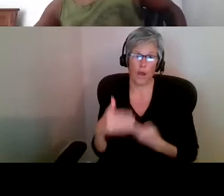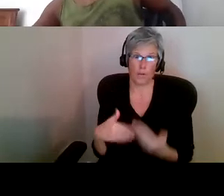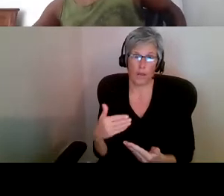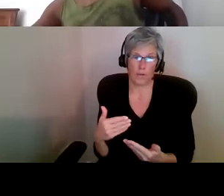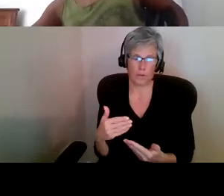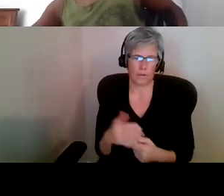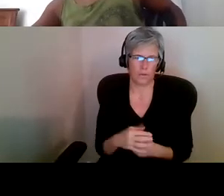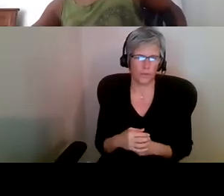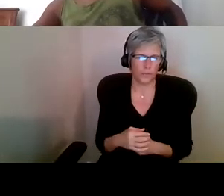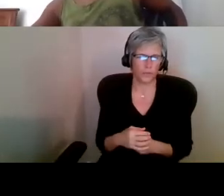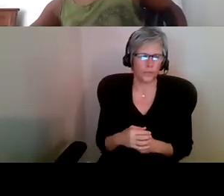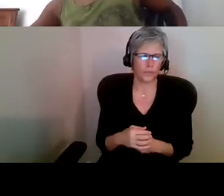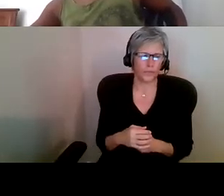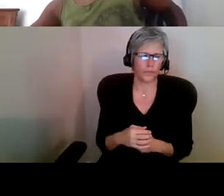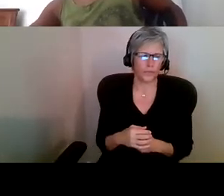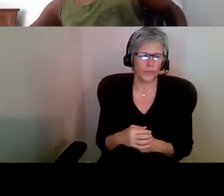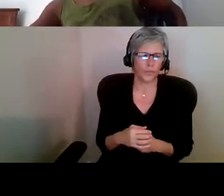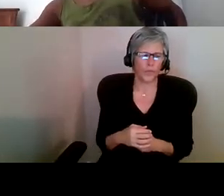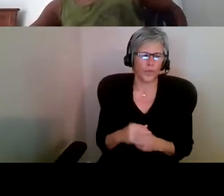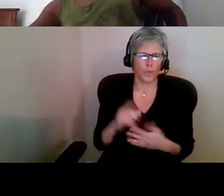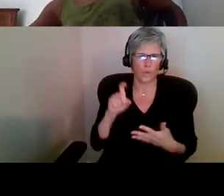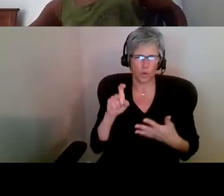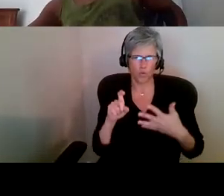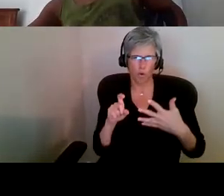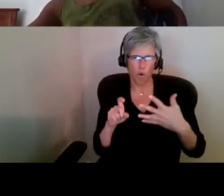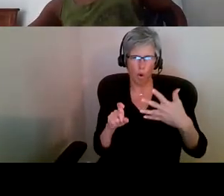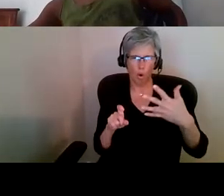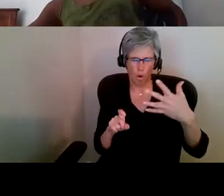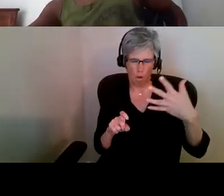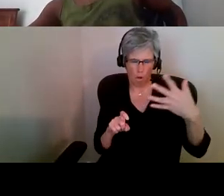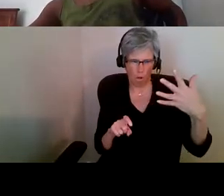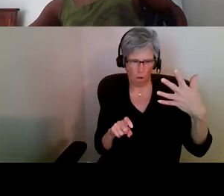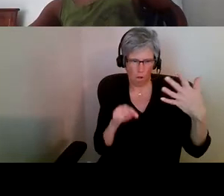We need to when you go down a little further you'll see that it still has our old branding on